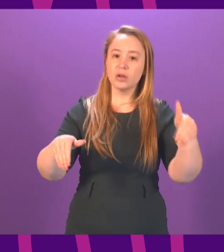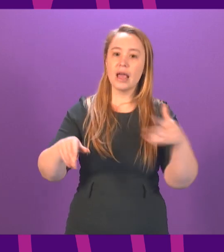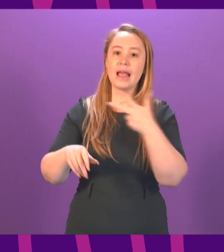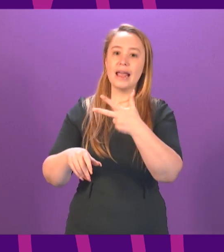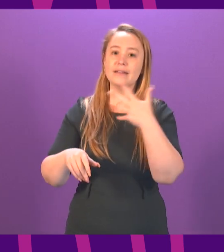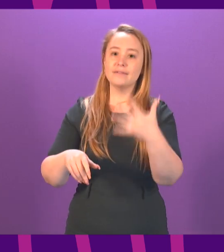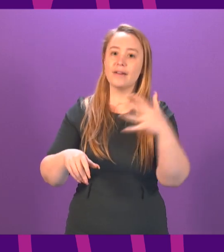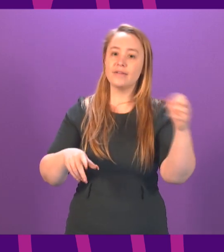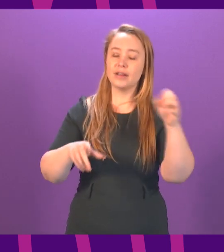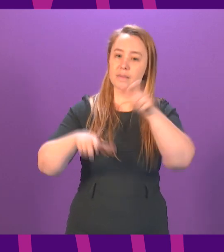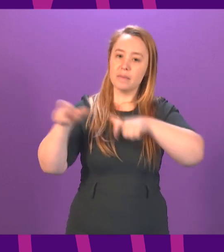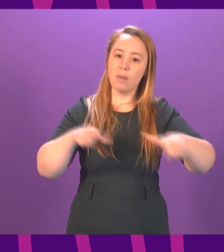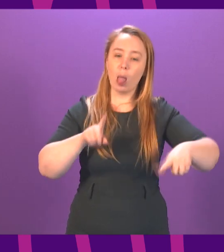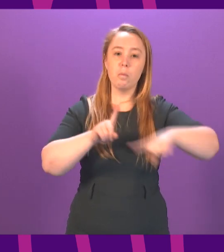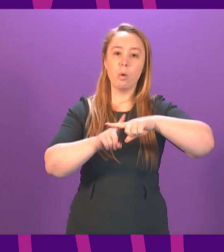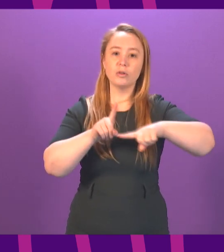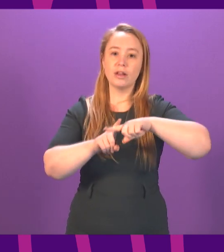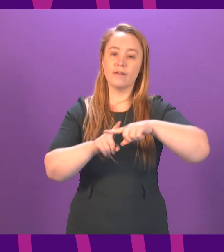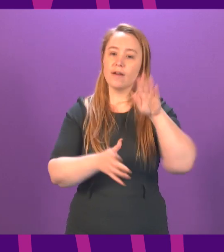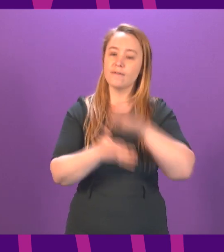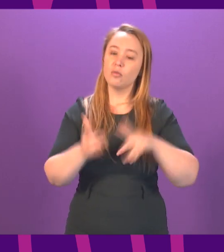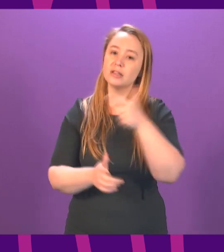within 72 hours of their tests, more than 850 people who had tested positive. At the start